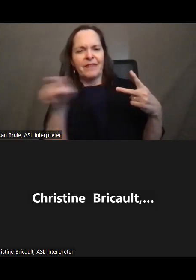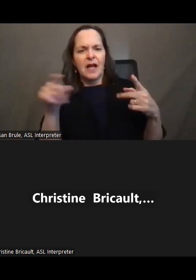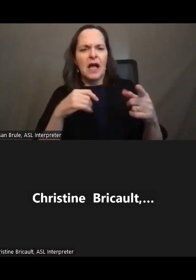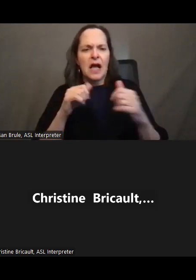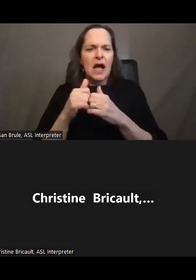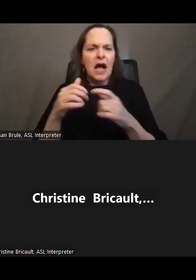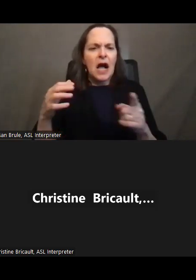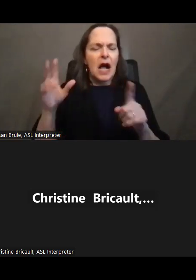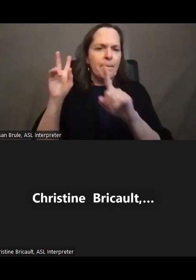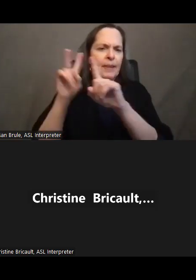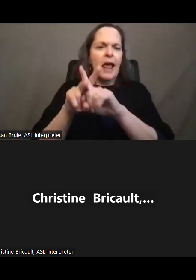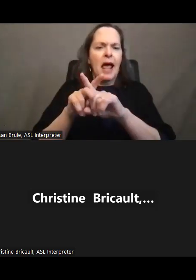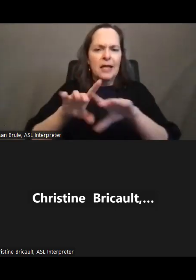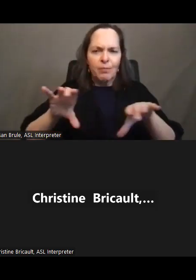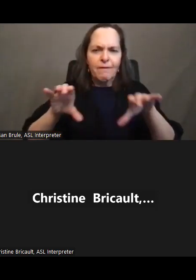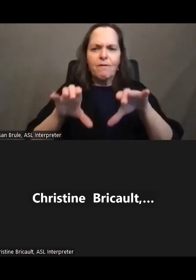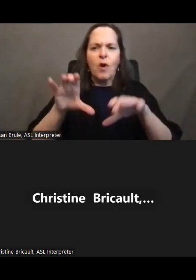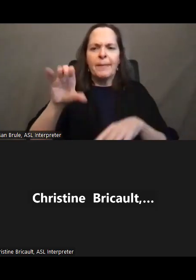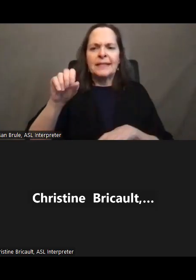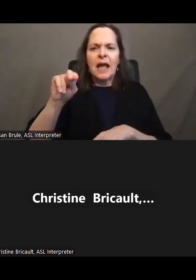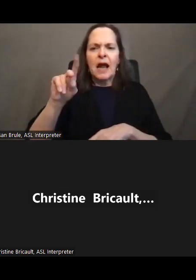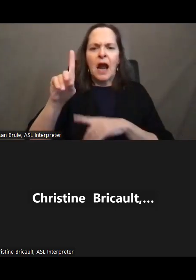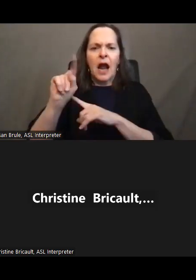performance and conduct standard to employees with disabilities.